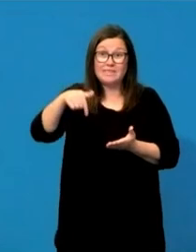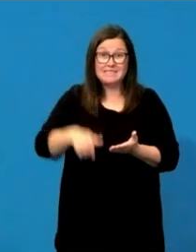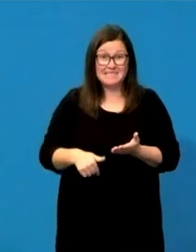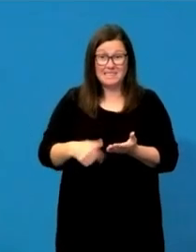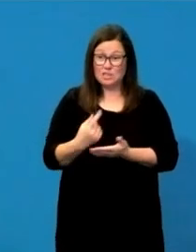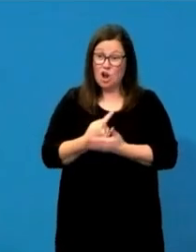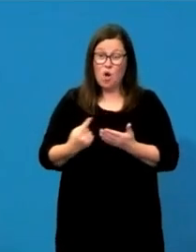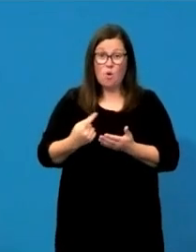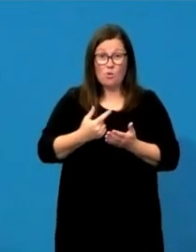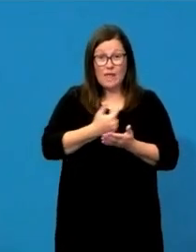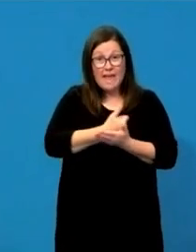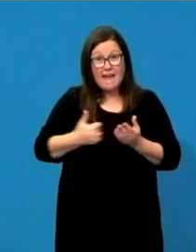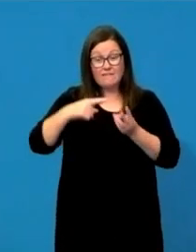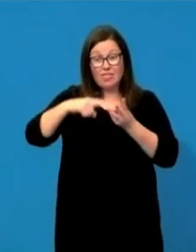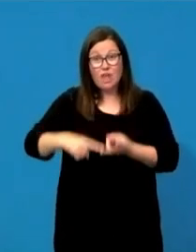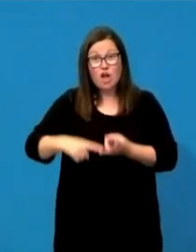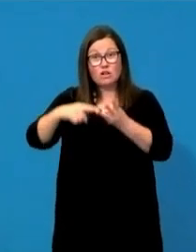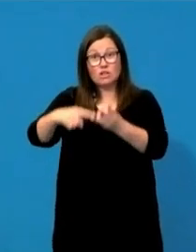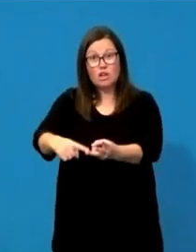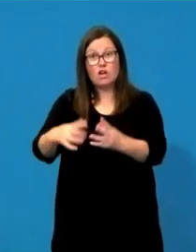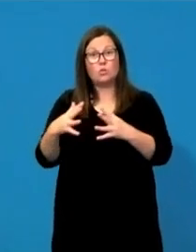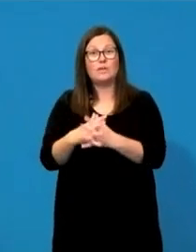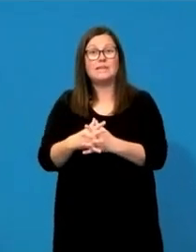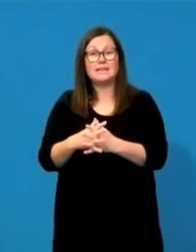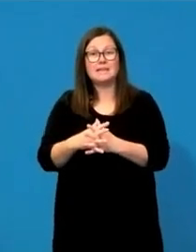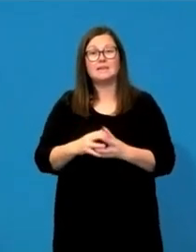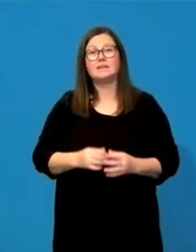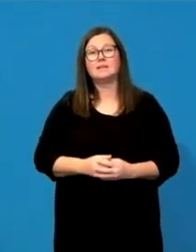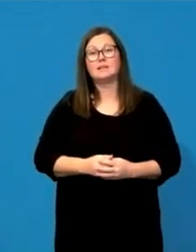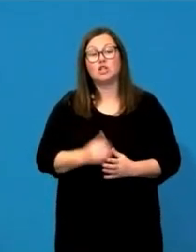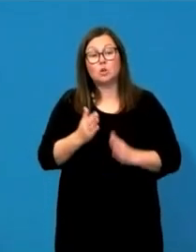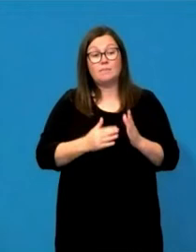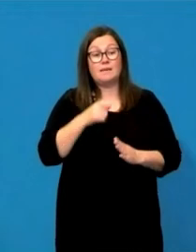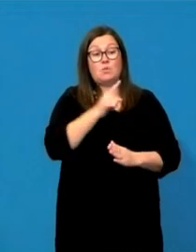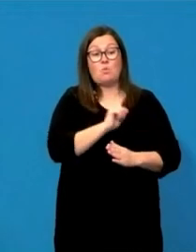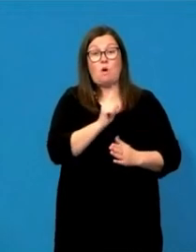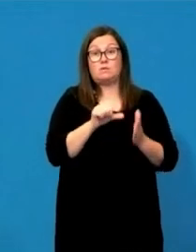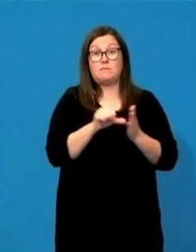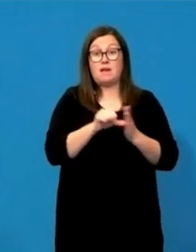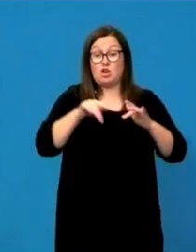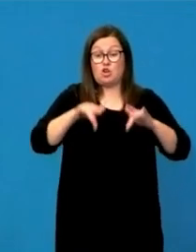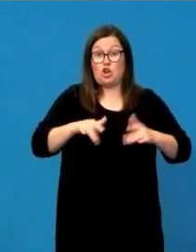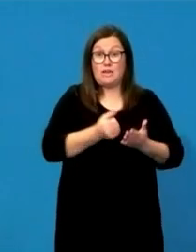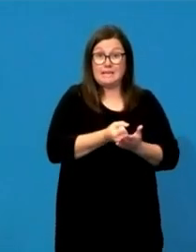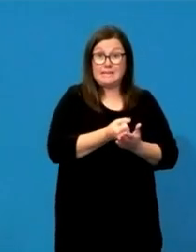So, in effect, you have been able to carry over the unspent money for the next period? JAZSIKAH: Yes.